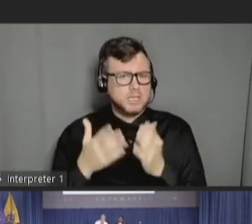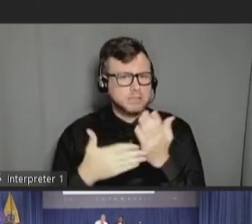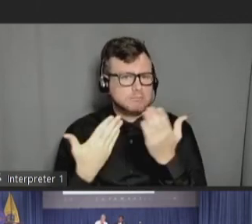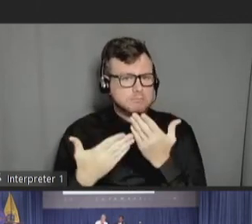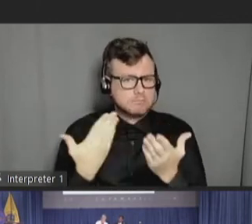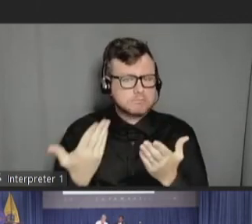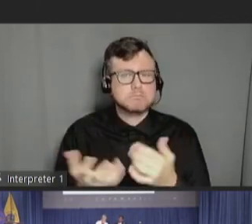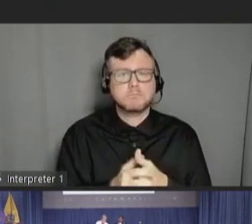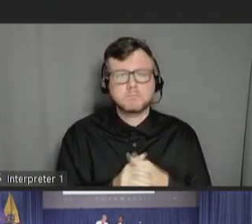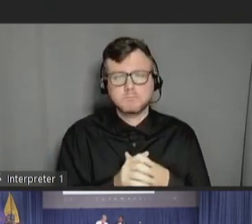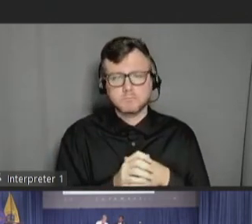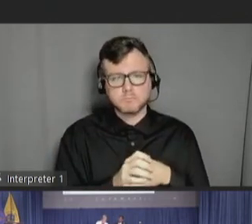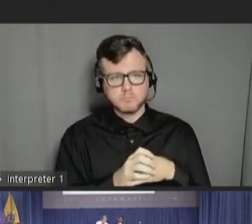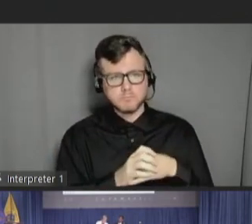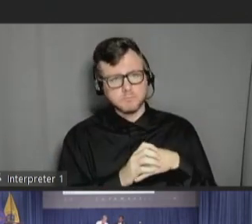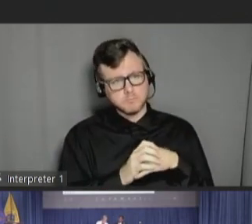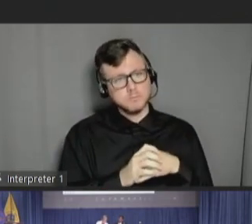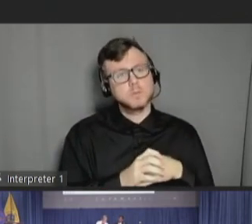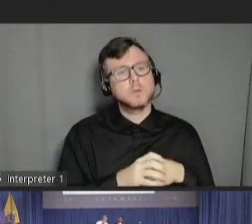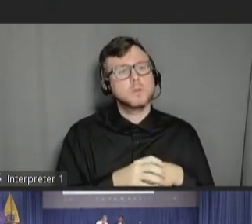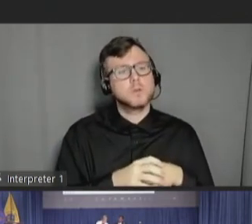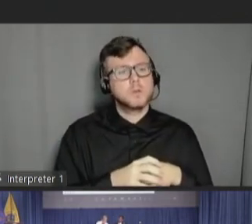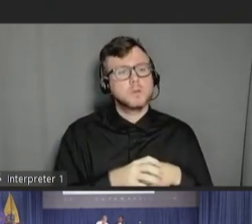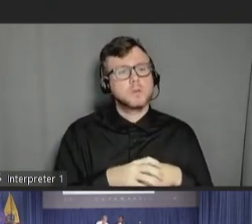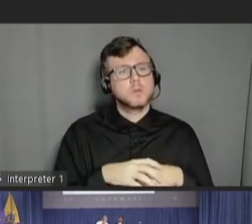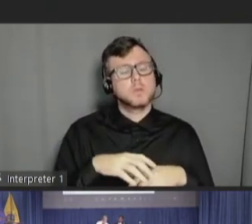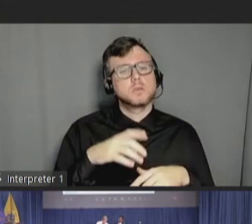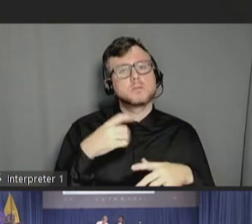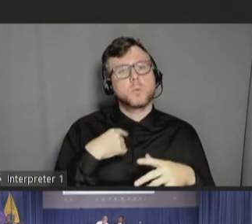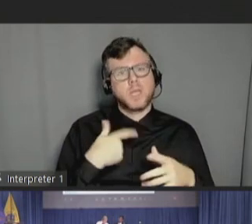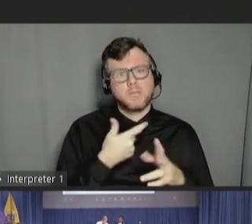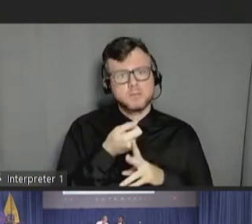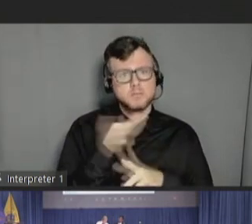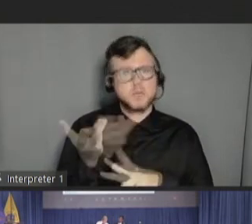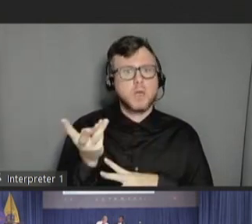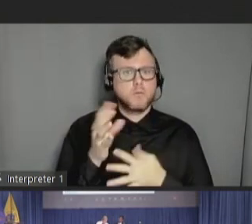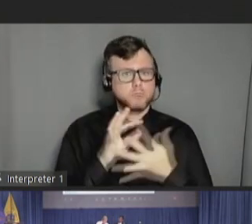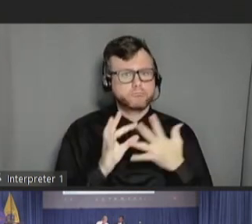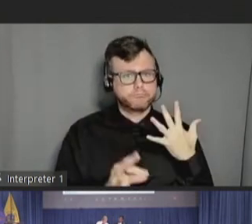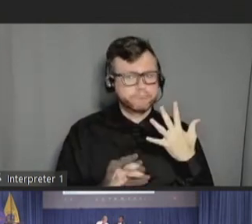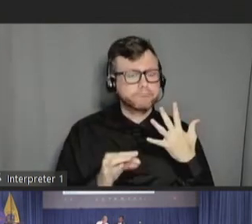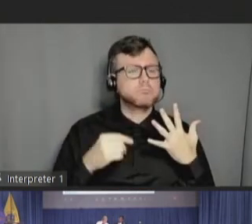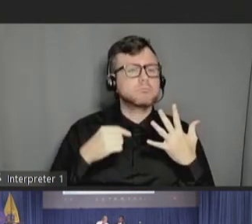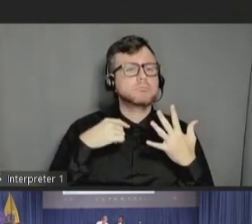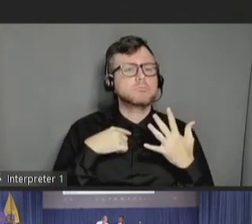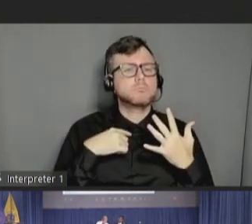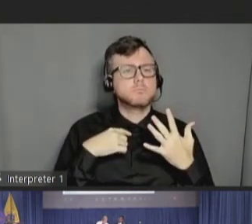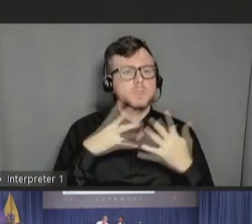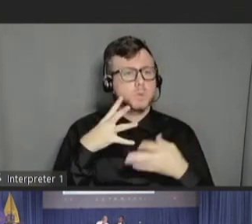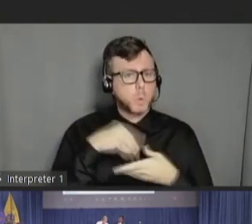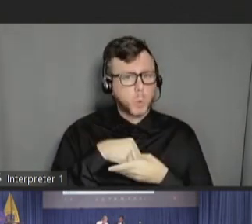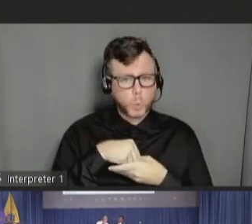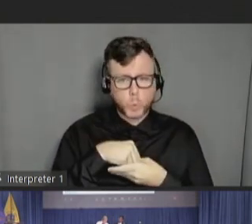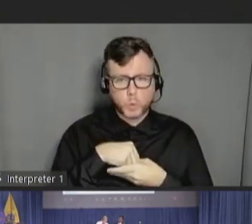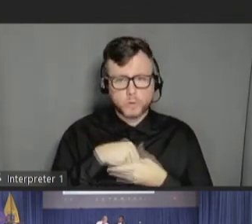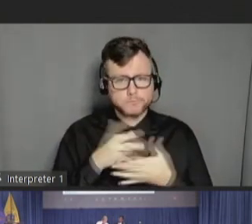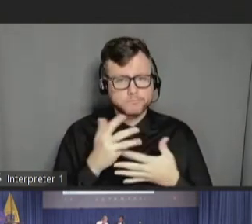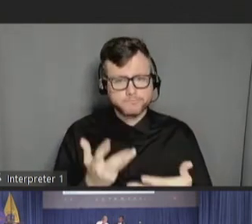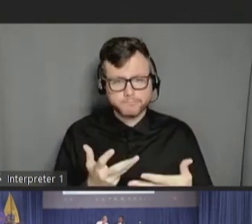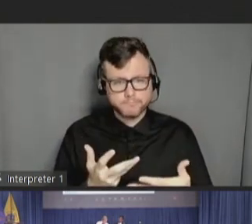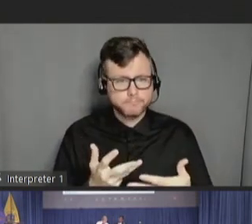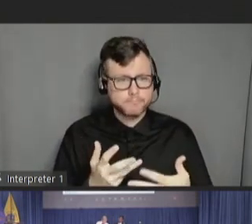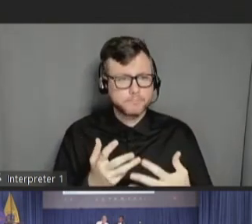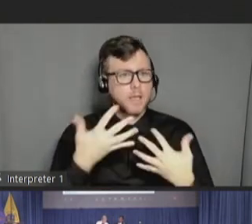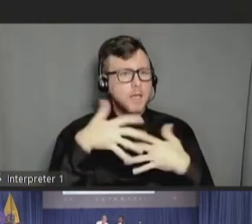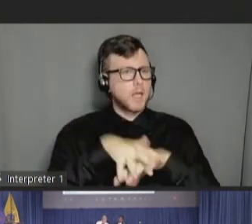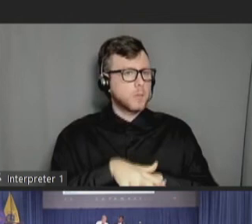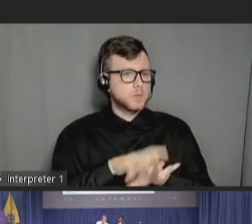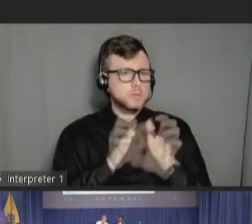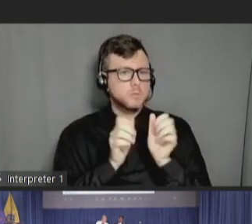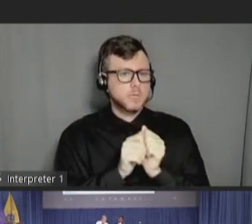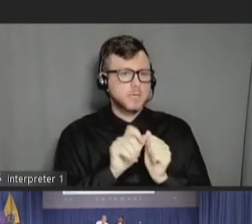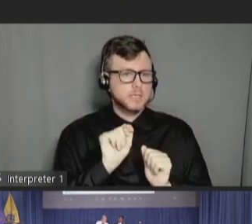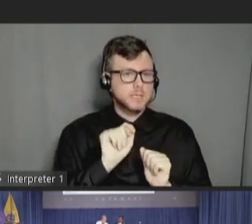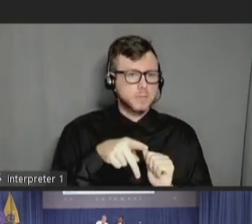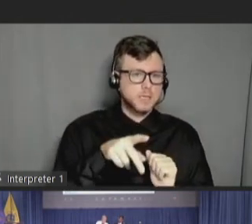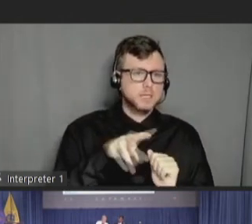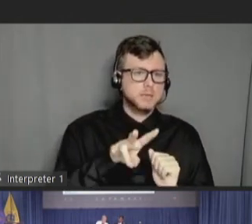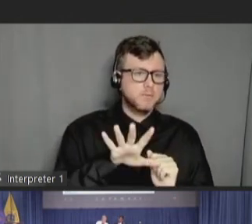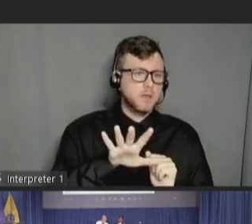please. And so, we have several options. Those include hybrid with the Tp0751 protein,